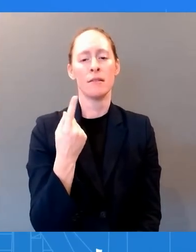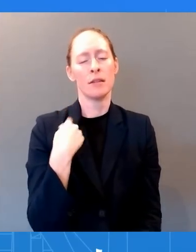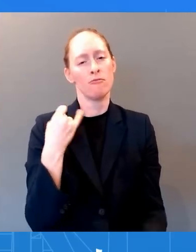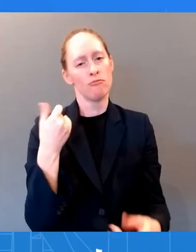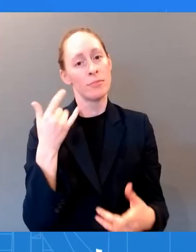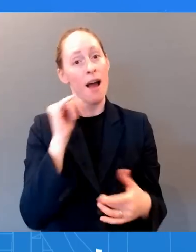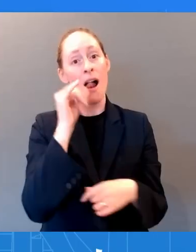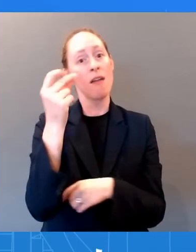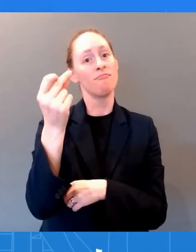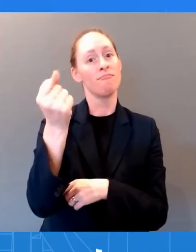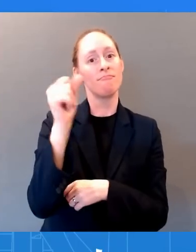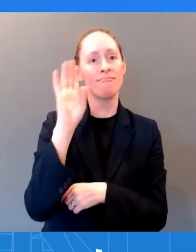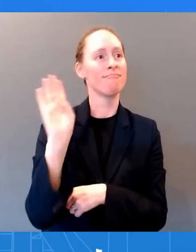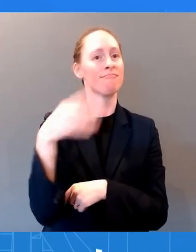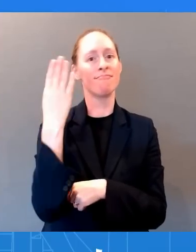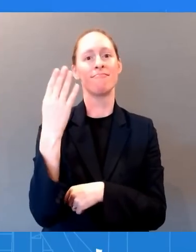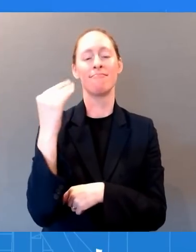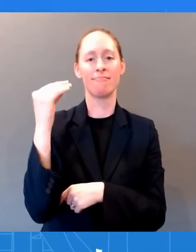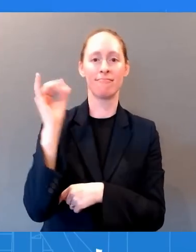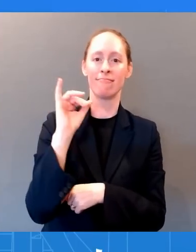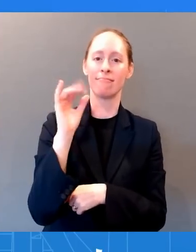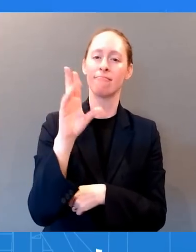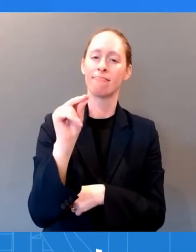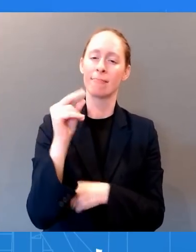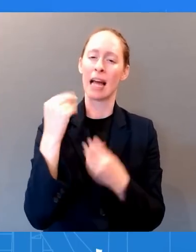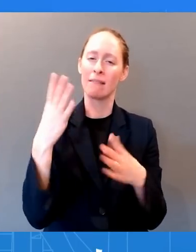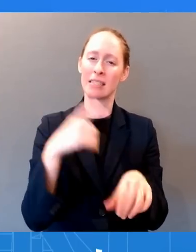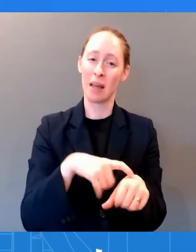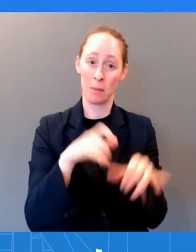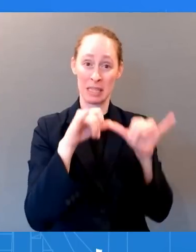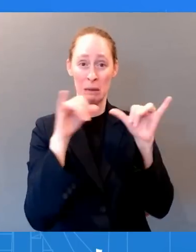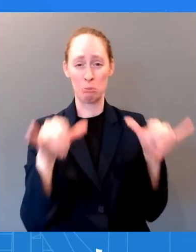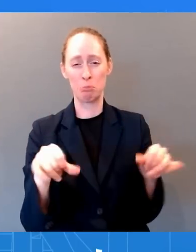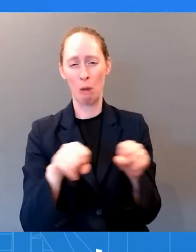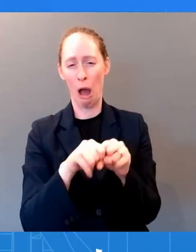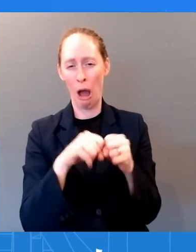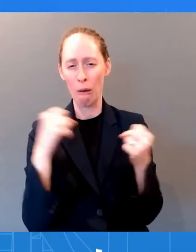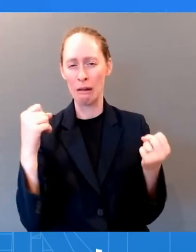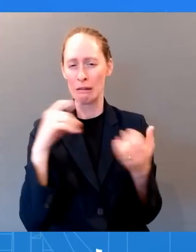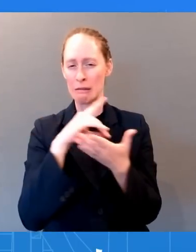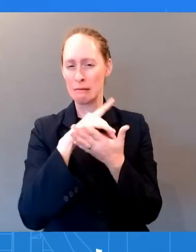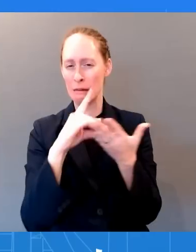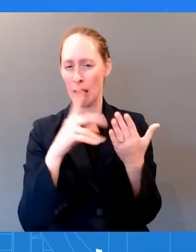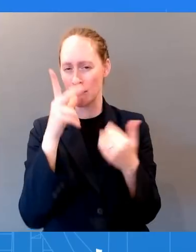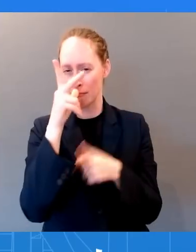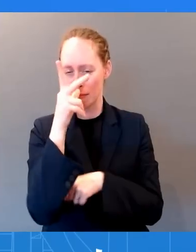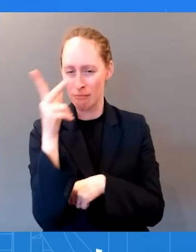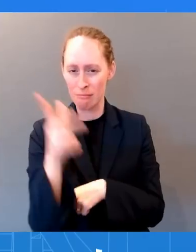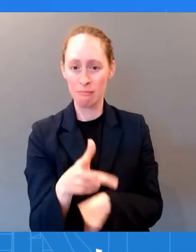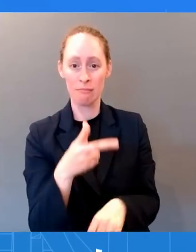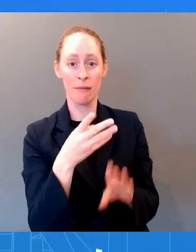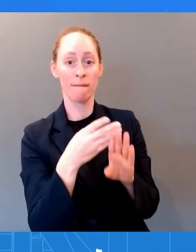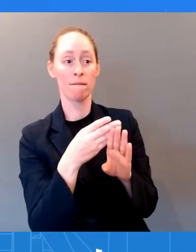that was actually left by the last administration. And as it relates to the tennis star, that is totally different.